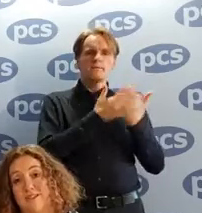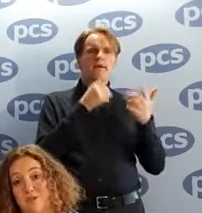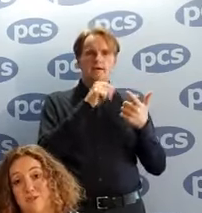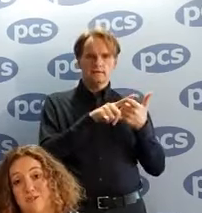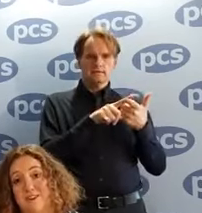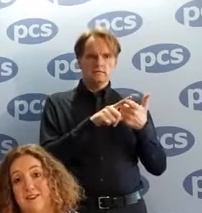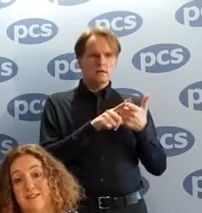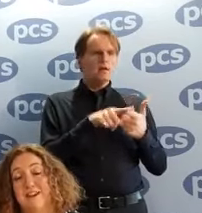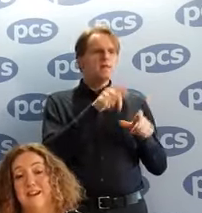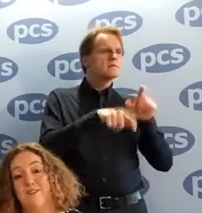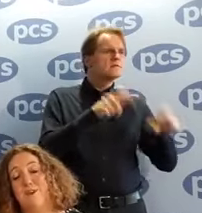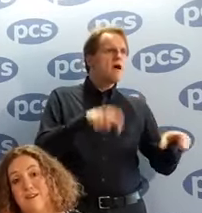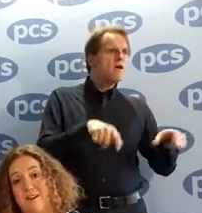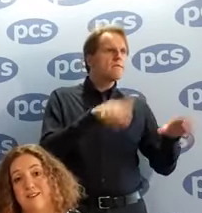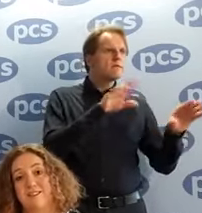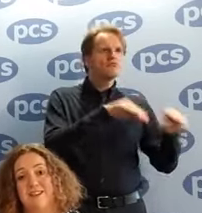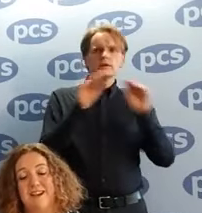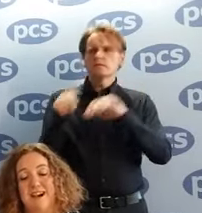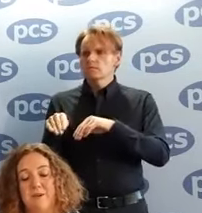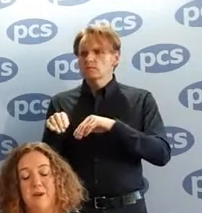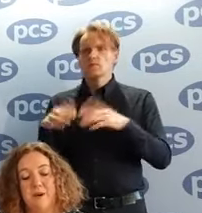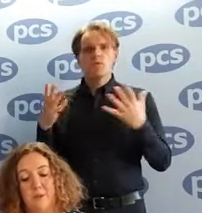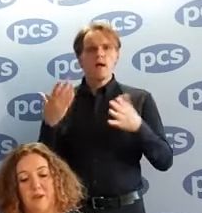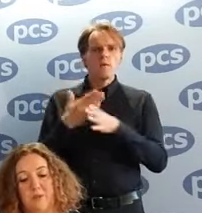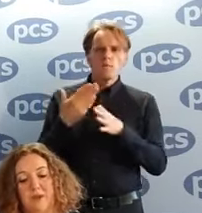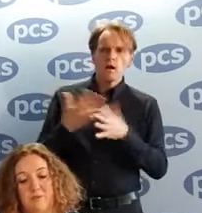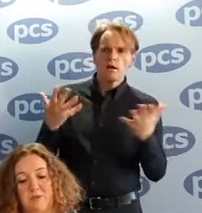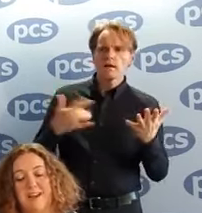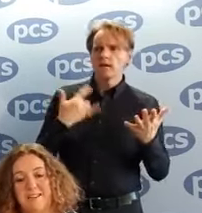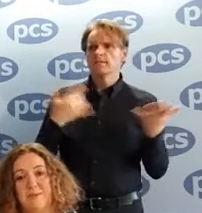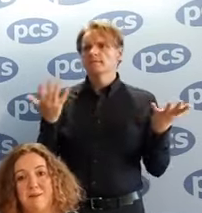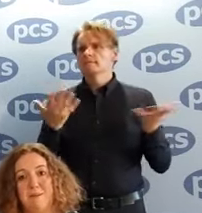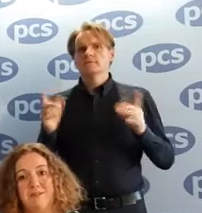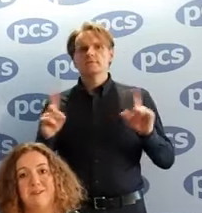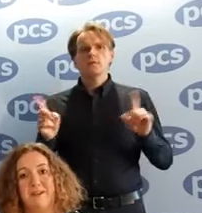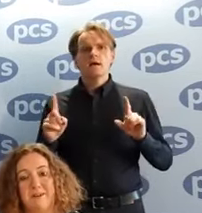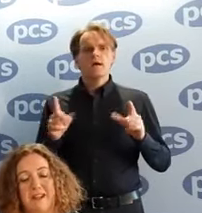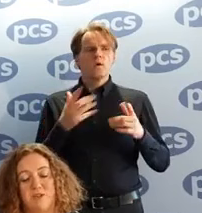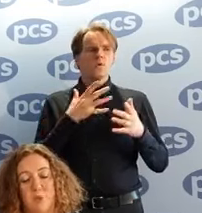transitional sites - it's very hard to see how we can protect our members against